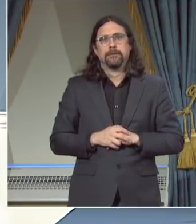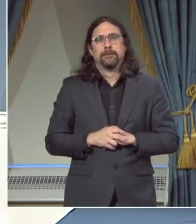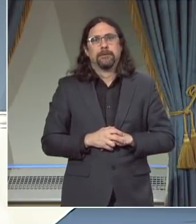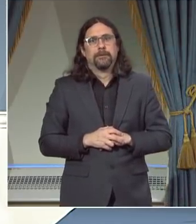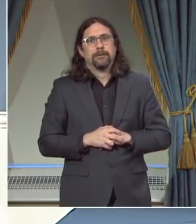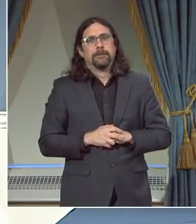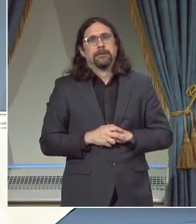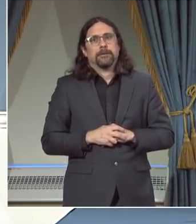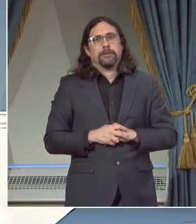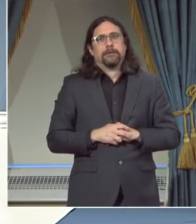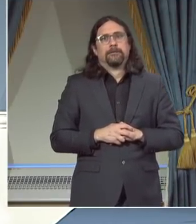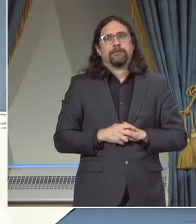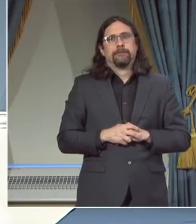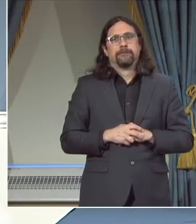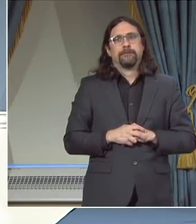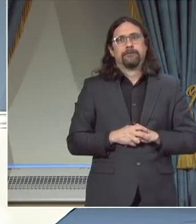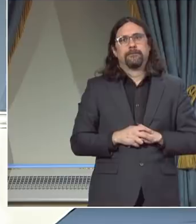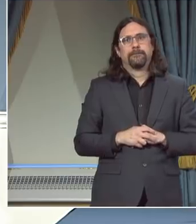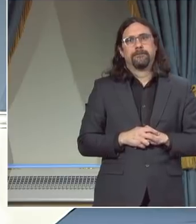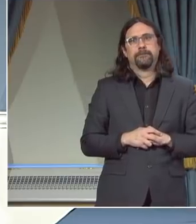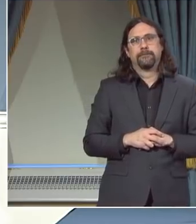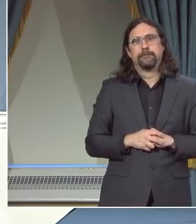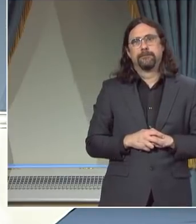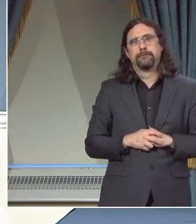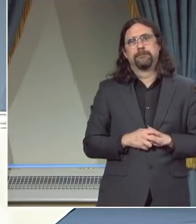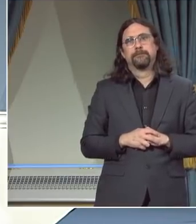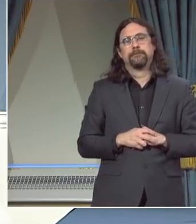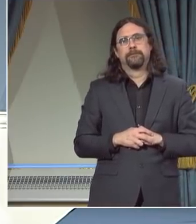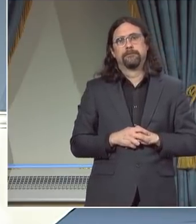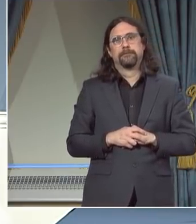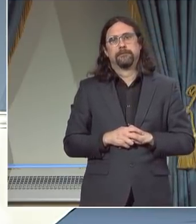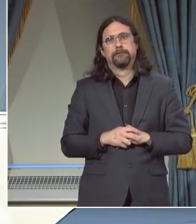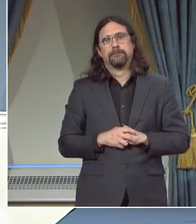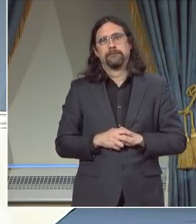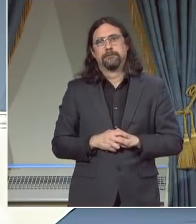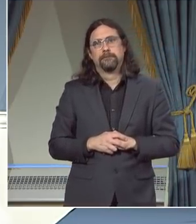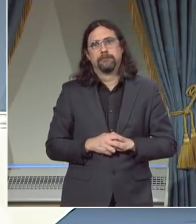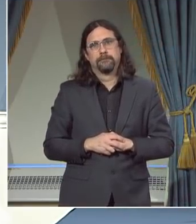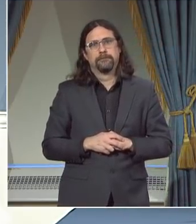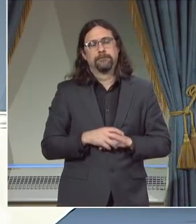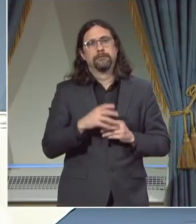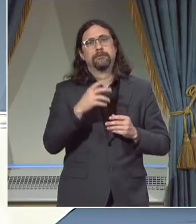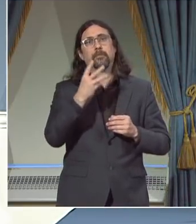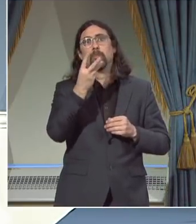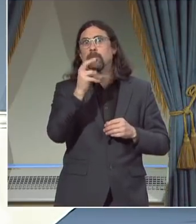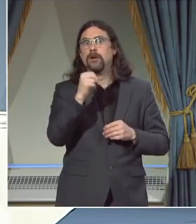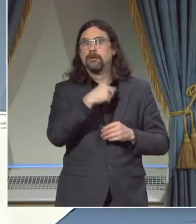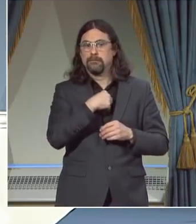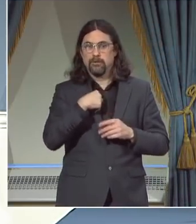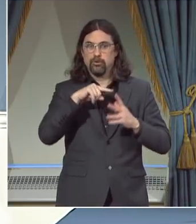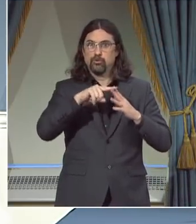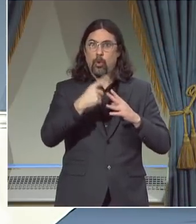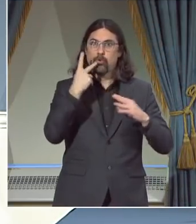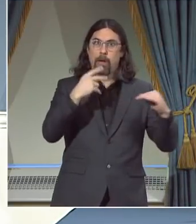STARTED TO SEE THE SICK NUMBERS GROW IS ON MARCH 12th. AS YOU PLANOU T